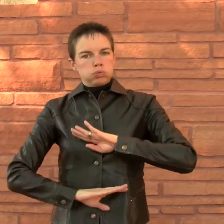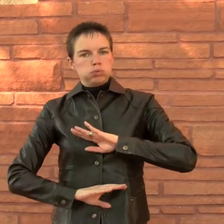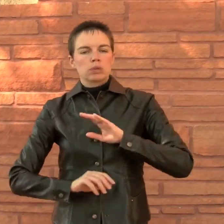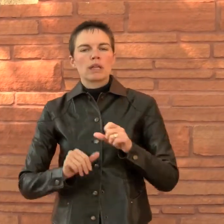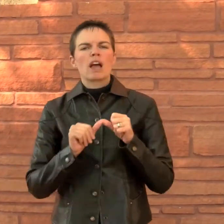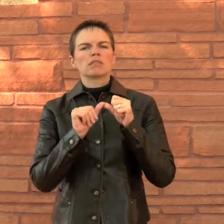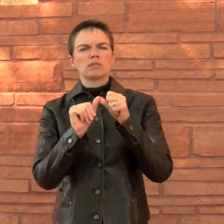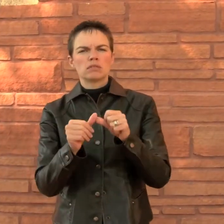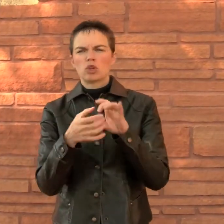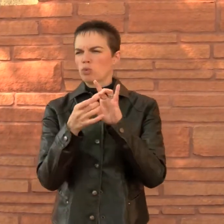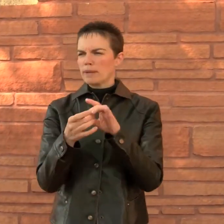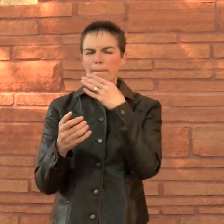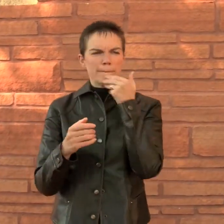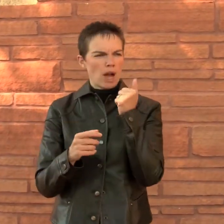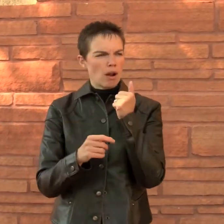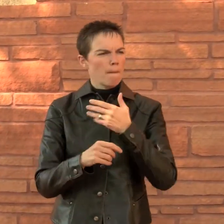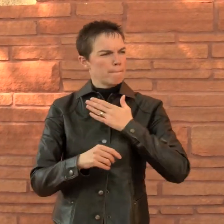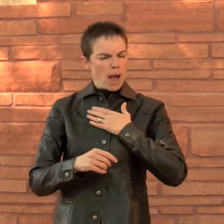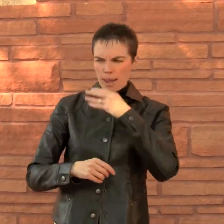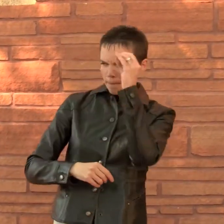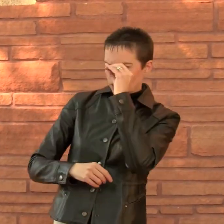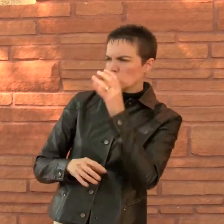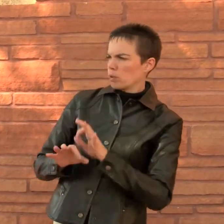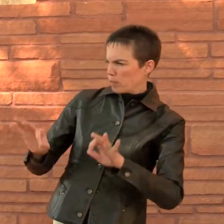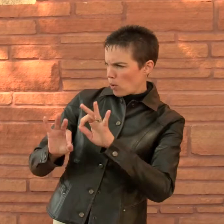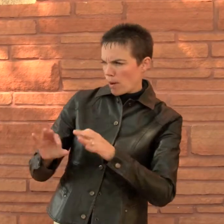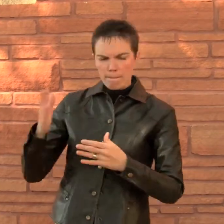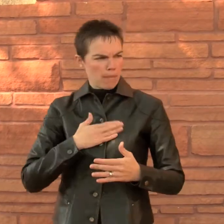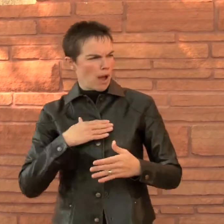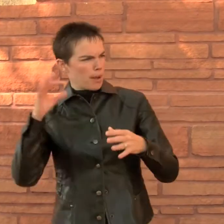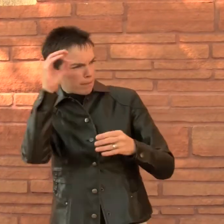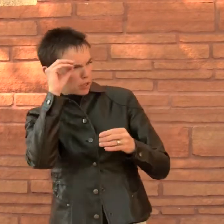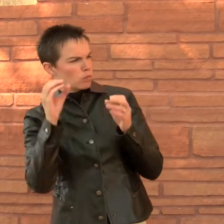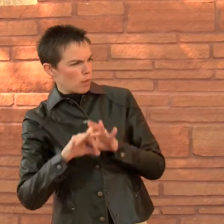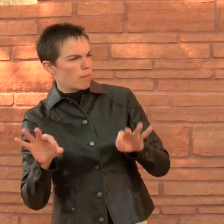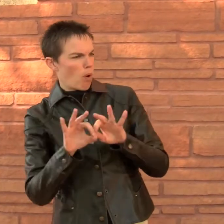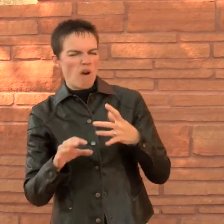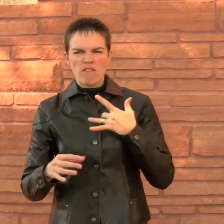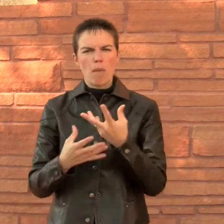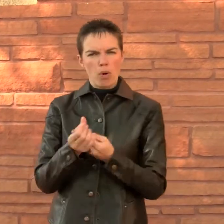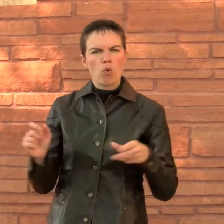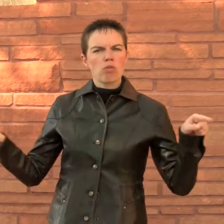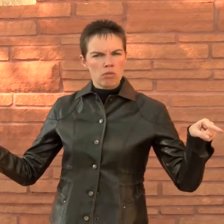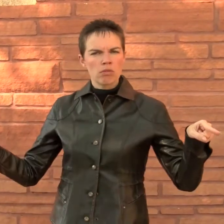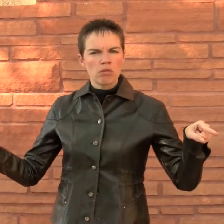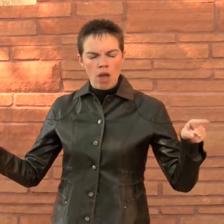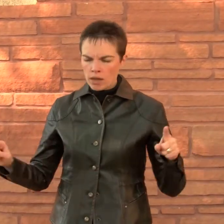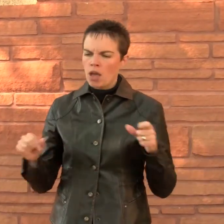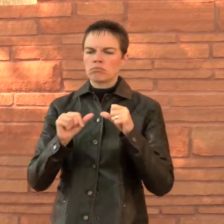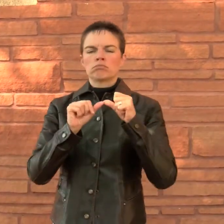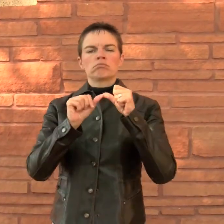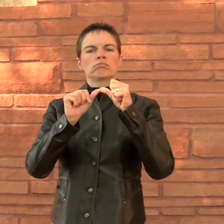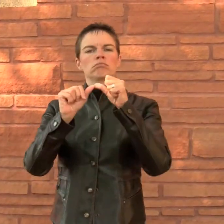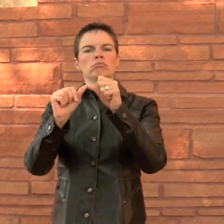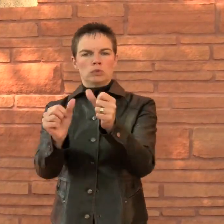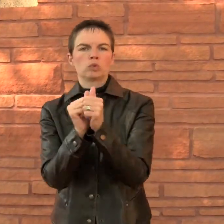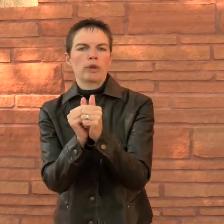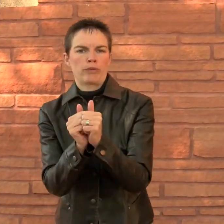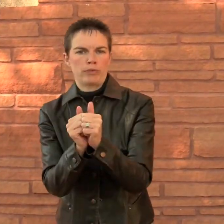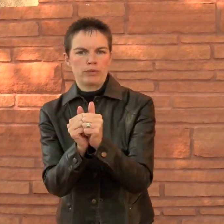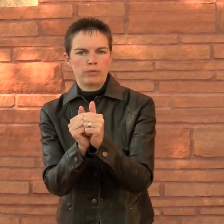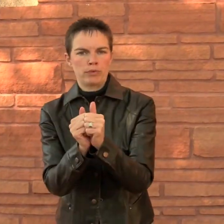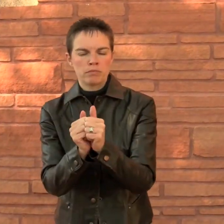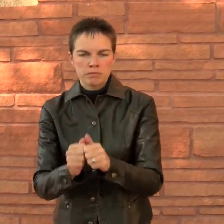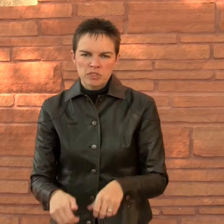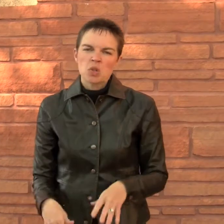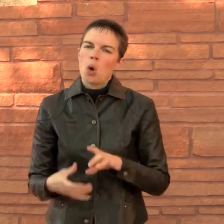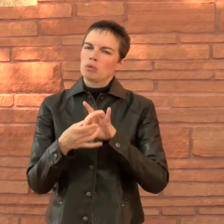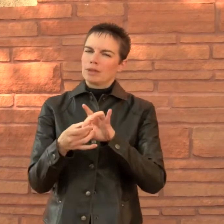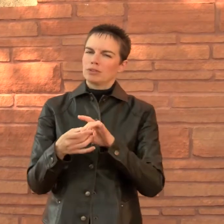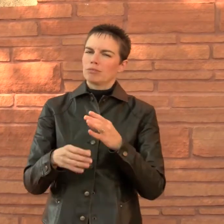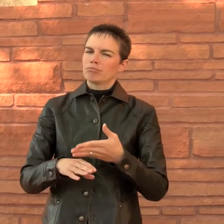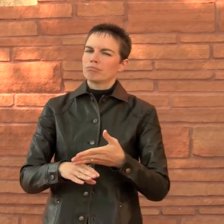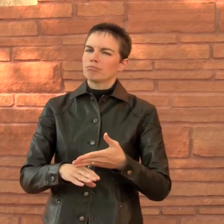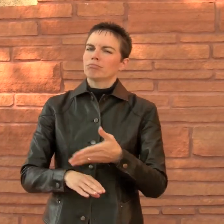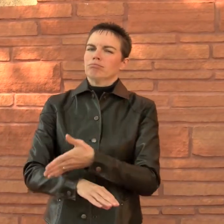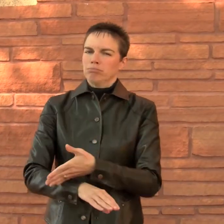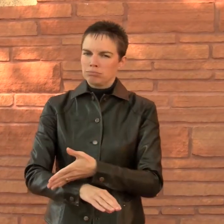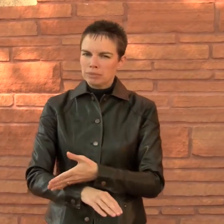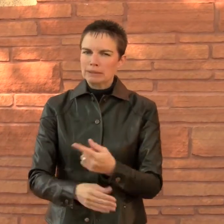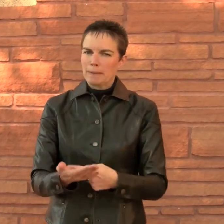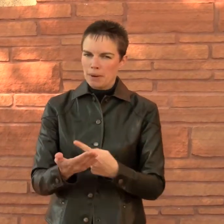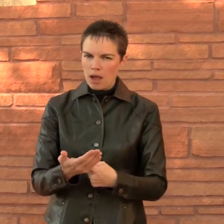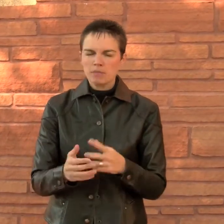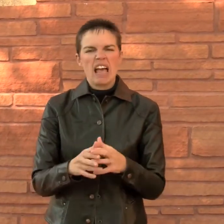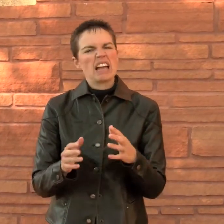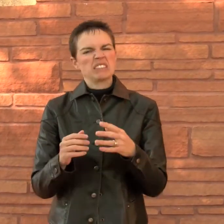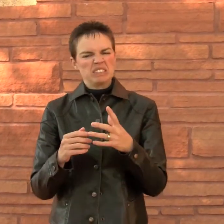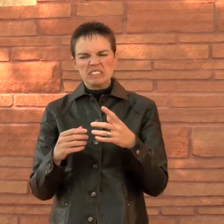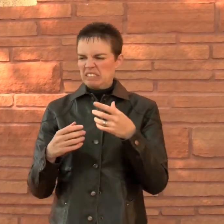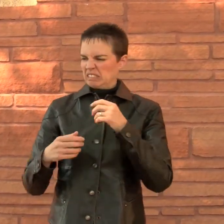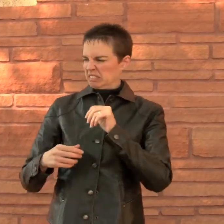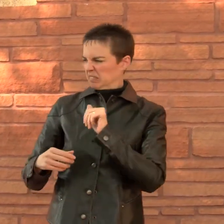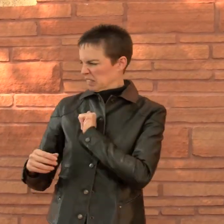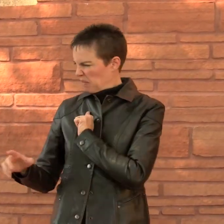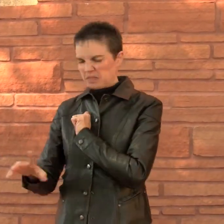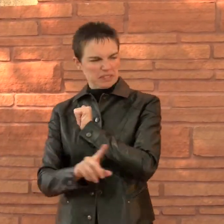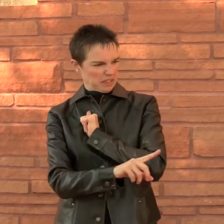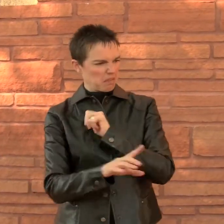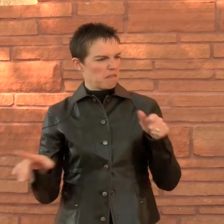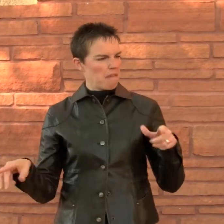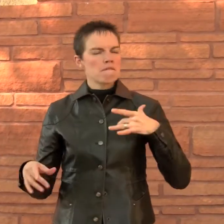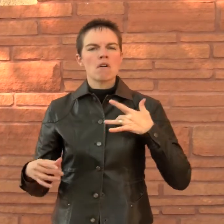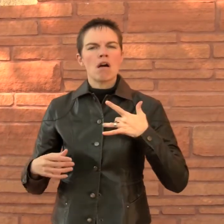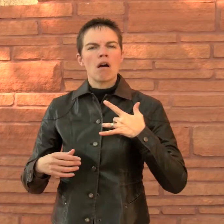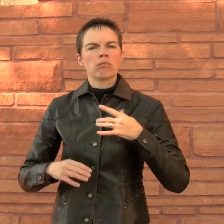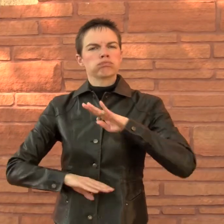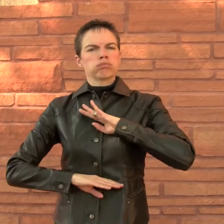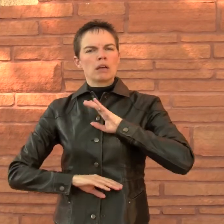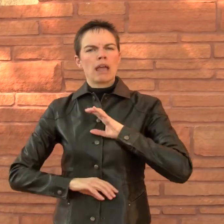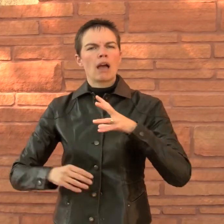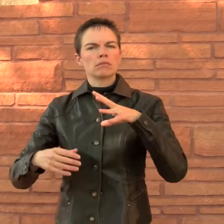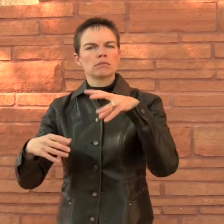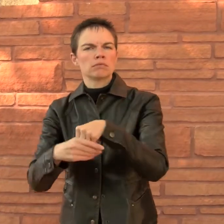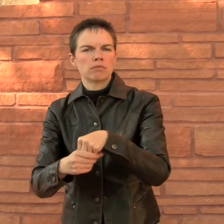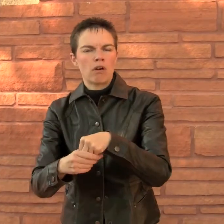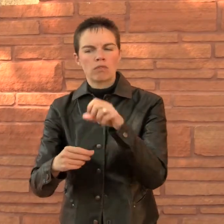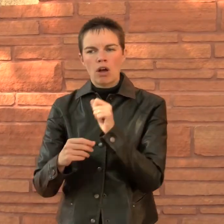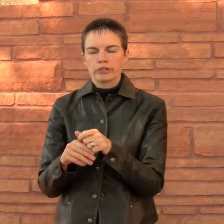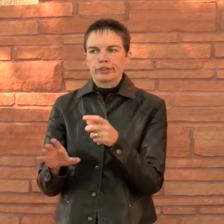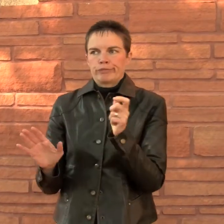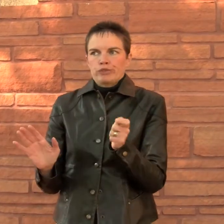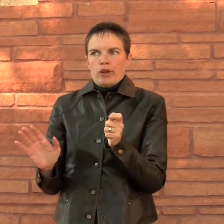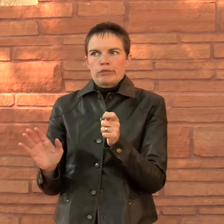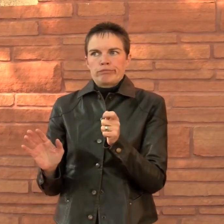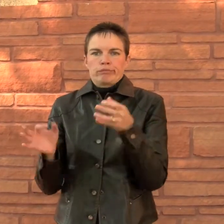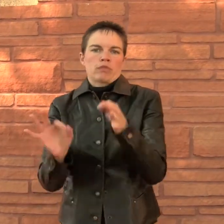Hopefully relationships can be preserved, and each party feels like their opinions and viewpoints were important and that they were able to be more involved in the outcome rather than having a judge make a decision for them.